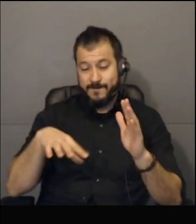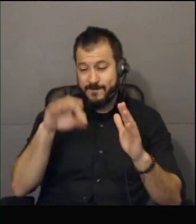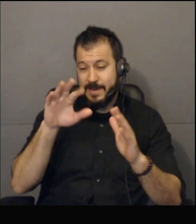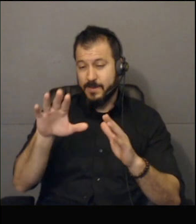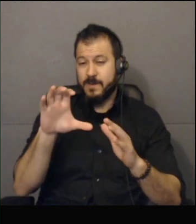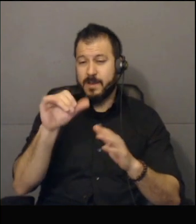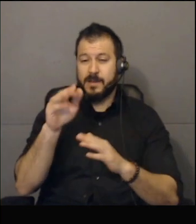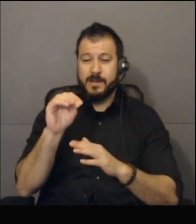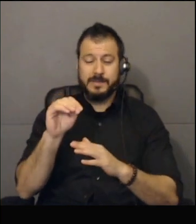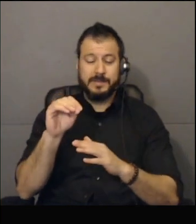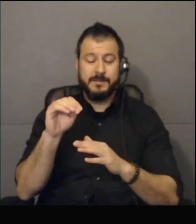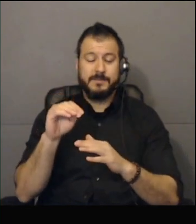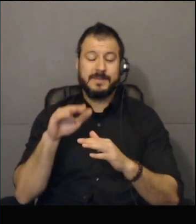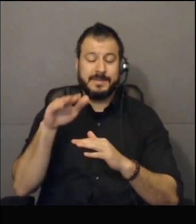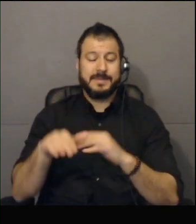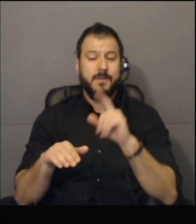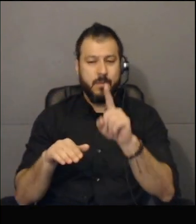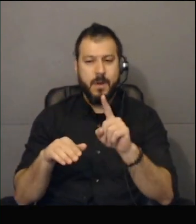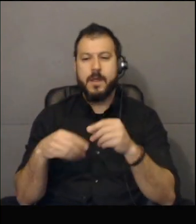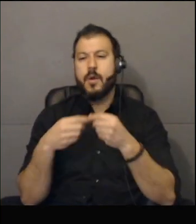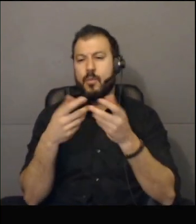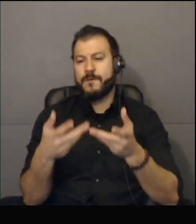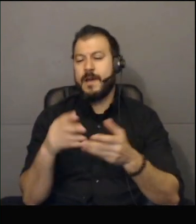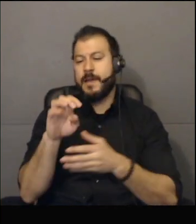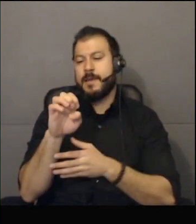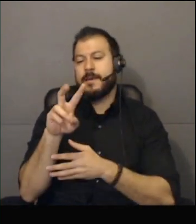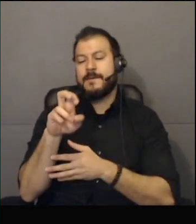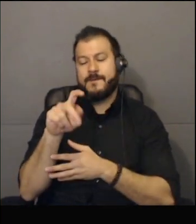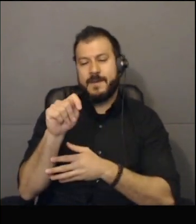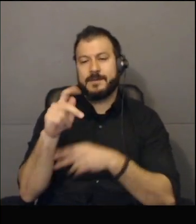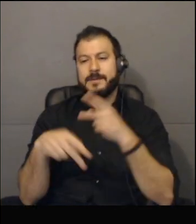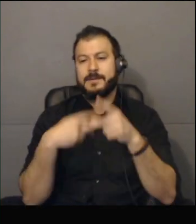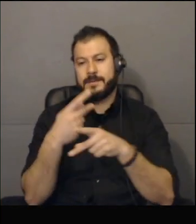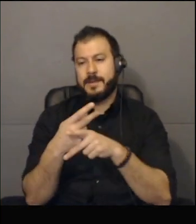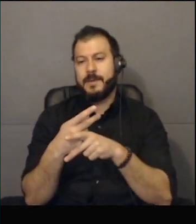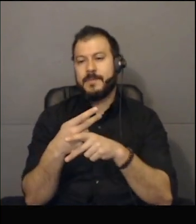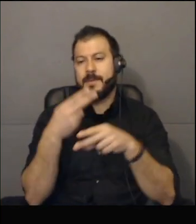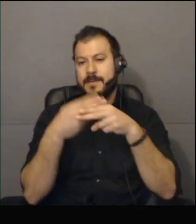step one, provide an event type using the Canonical name of the event,